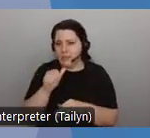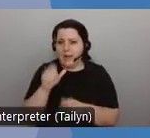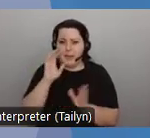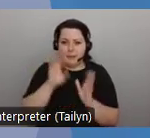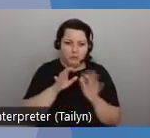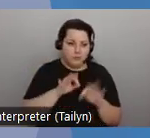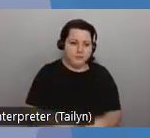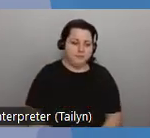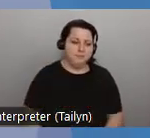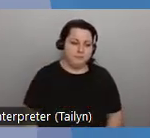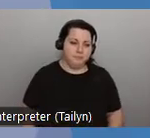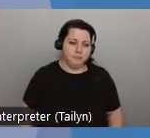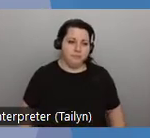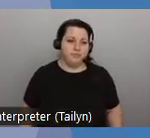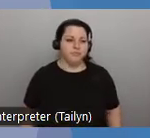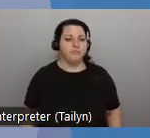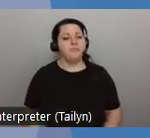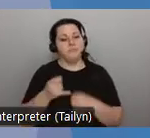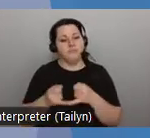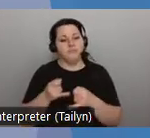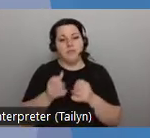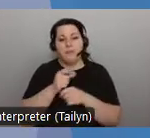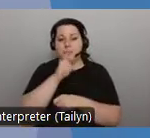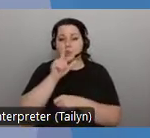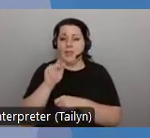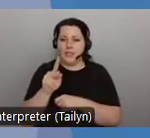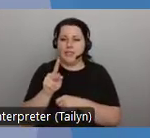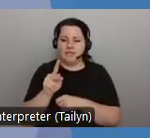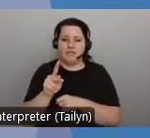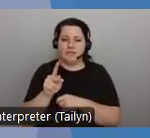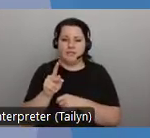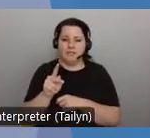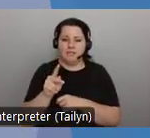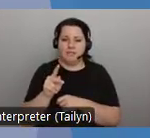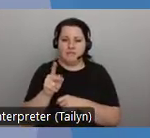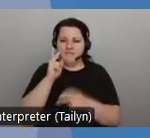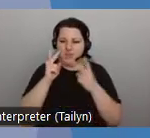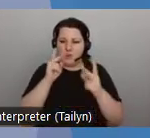for the imager for the link description or the image description. Then finally, make sure the links